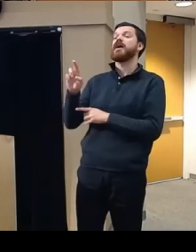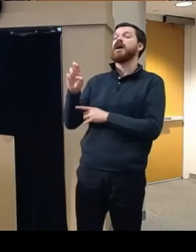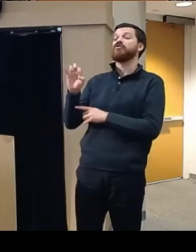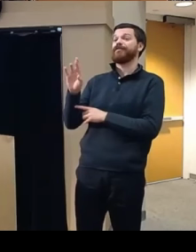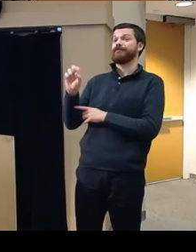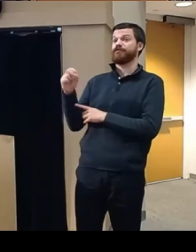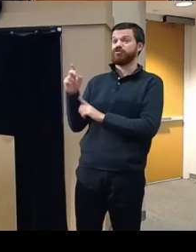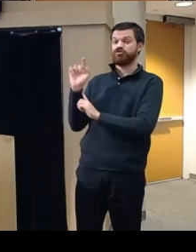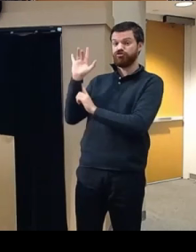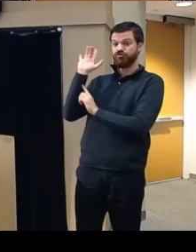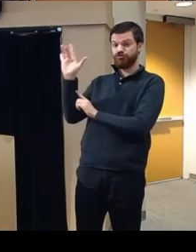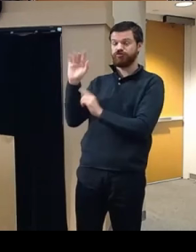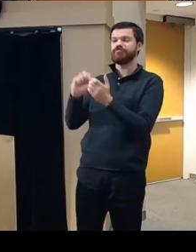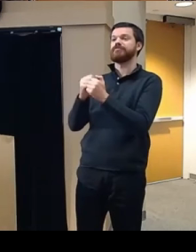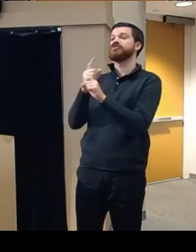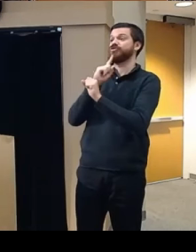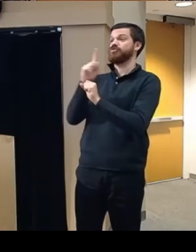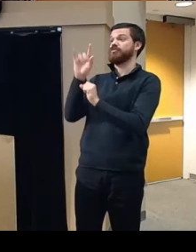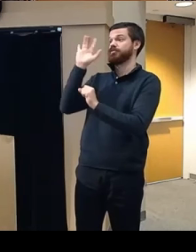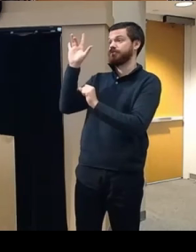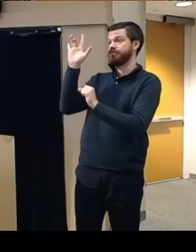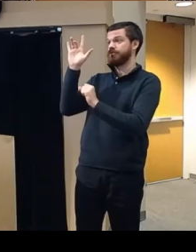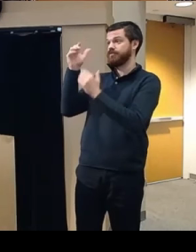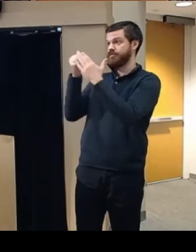that gets pulled in on the left hand side after I press accept